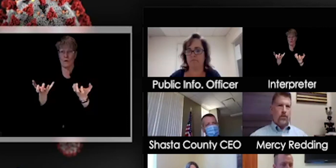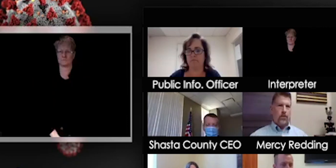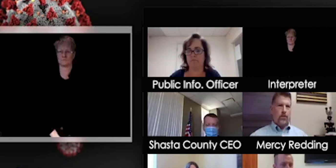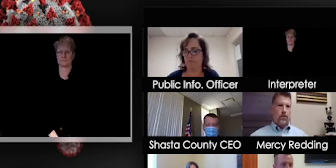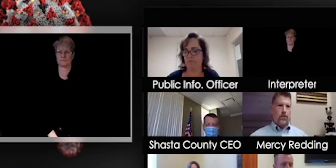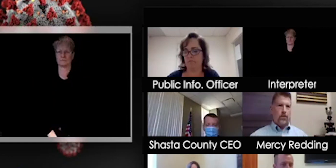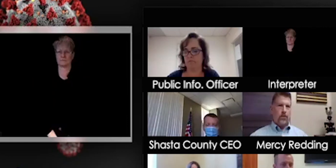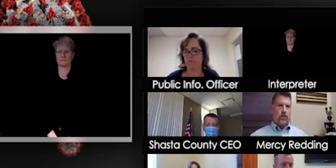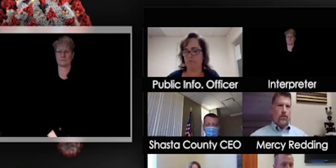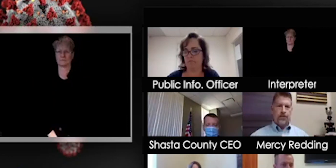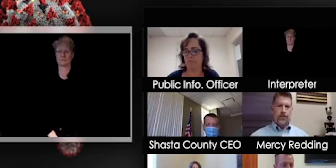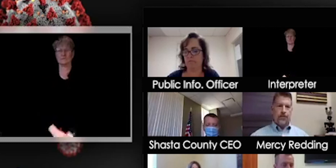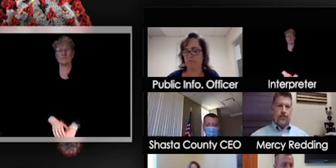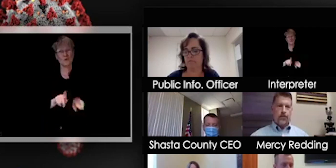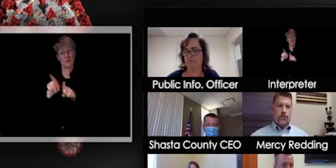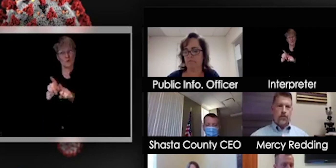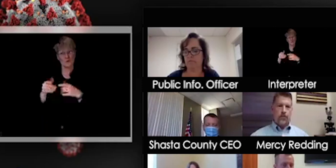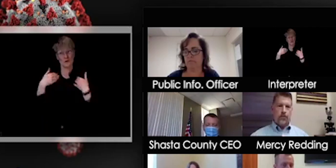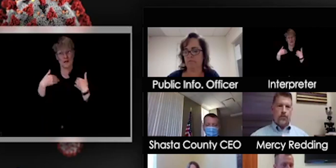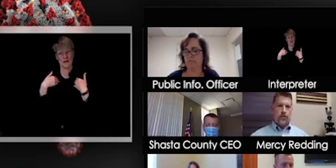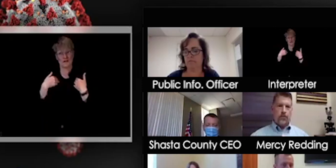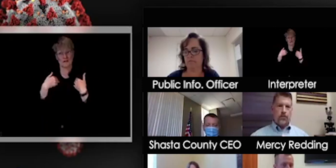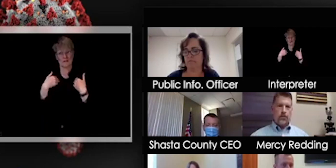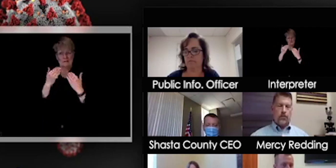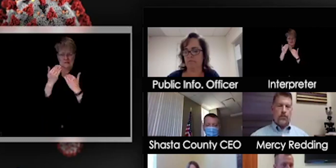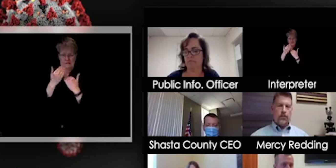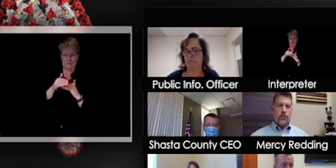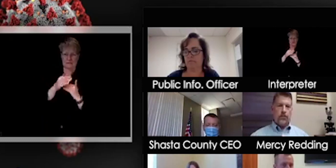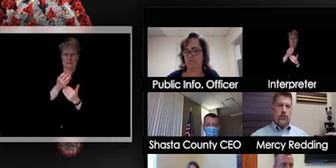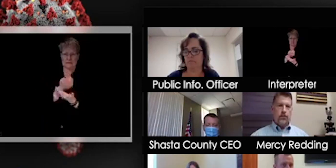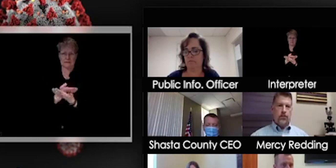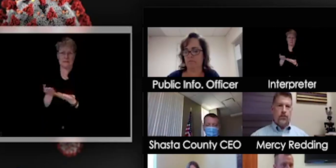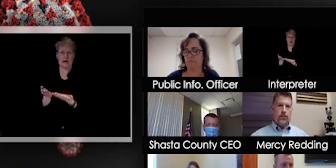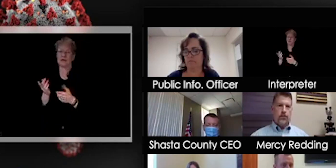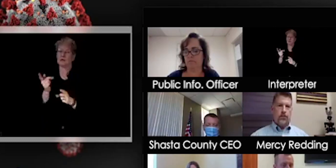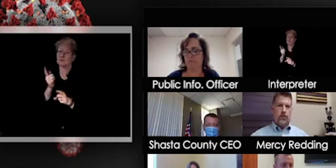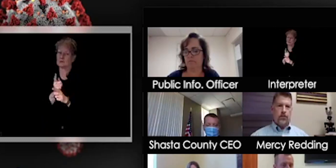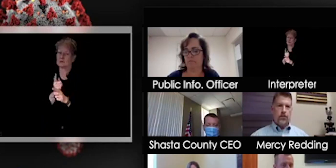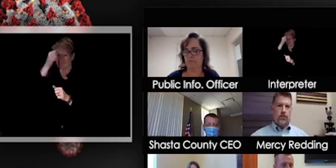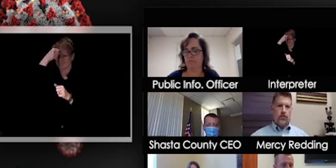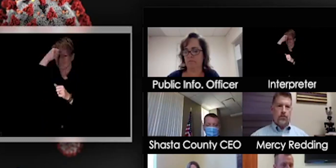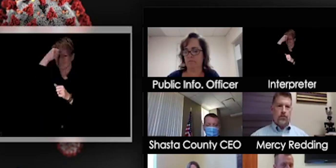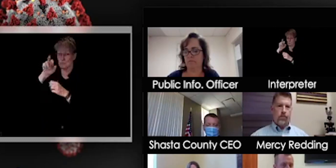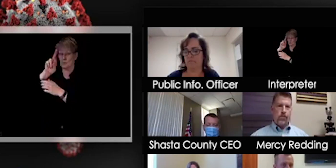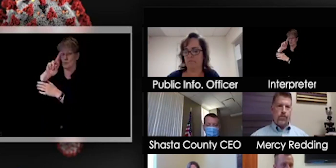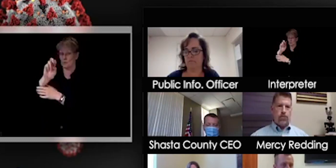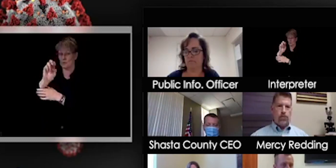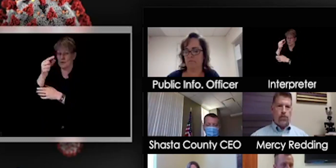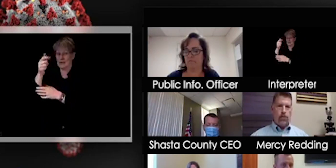of supplies, especially the tester reagents in the labs making sure that they're pushing